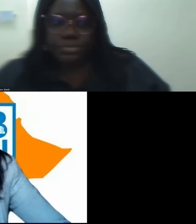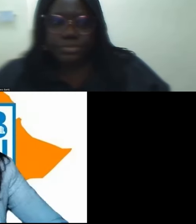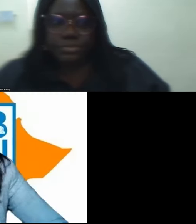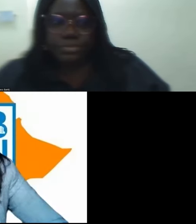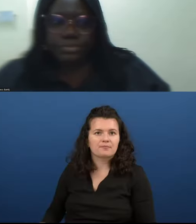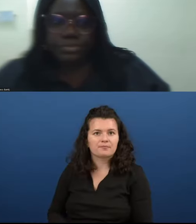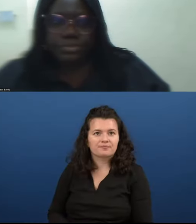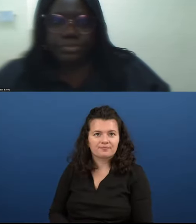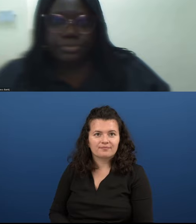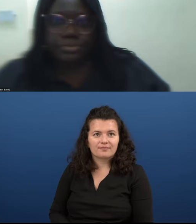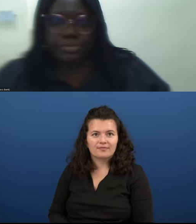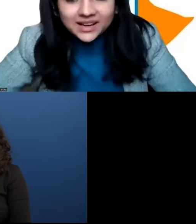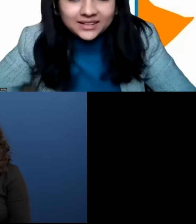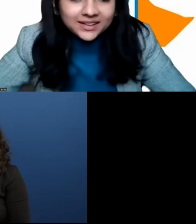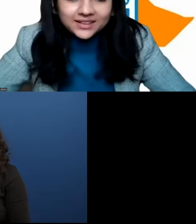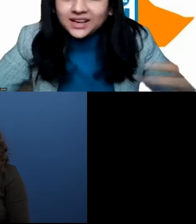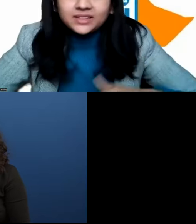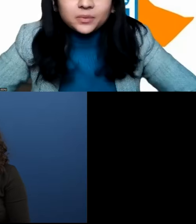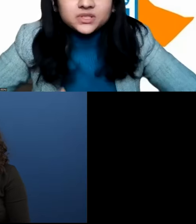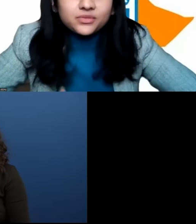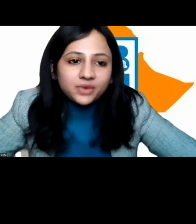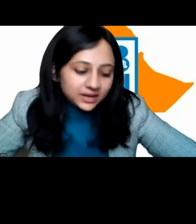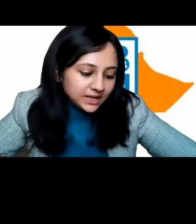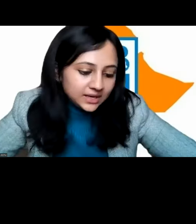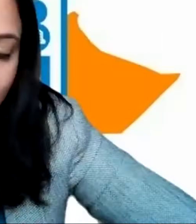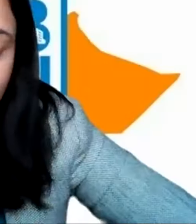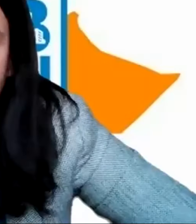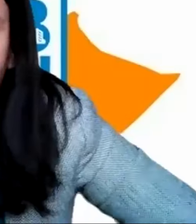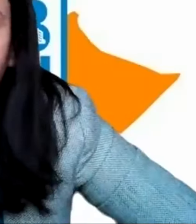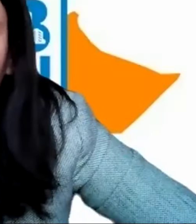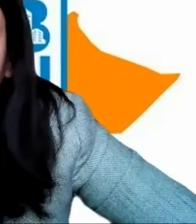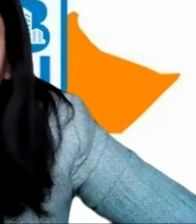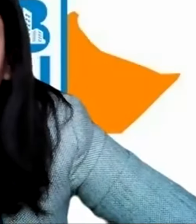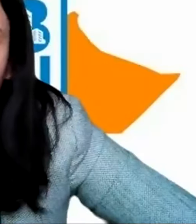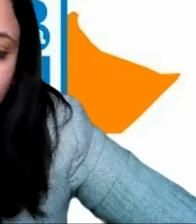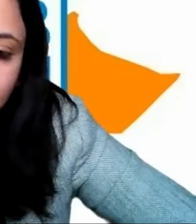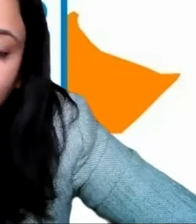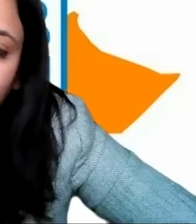11:58:34 Thank you so much, Miss Lee I think that was a very insightful and very detailed